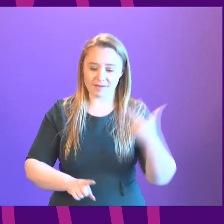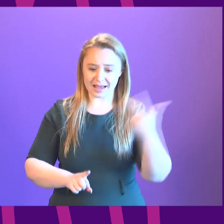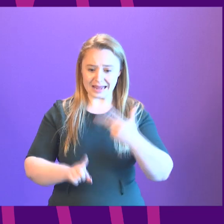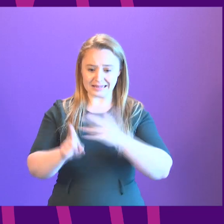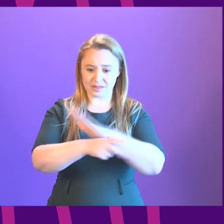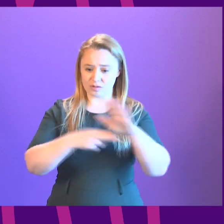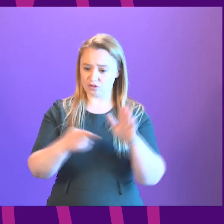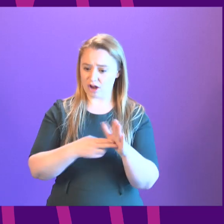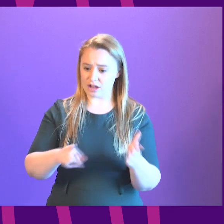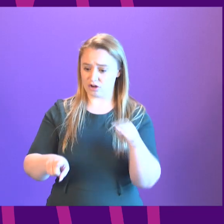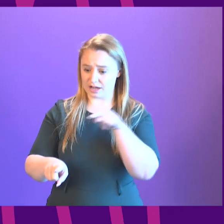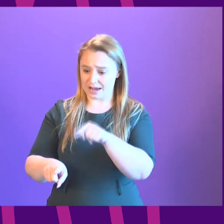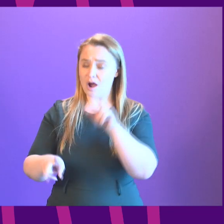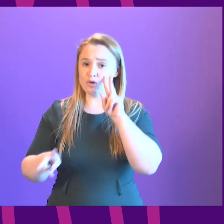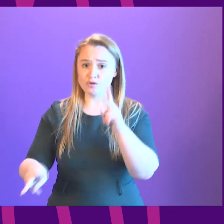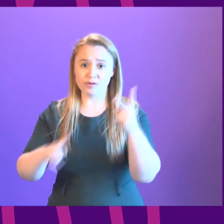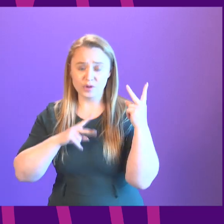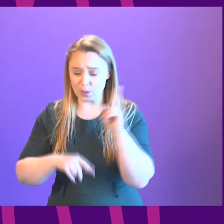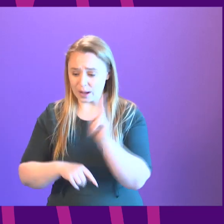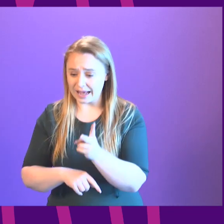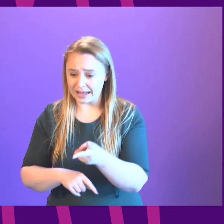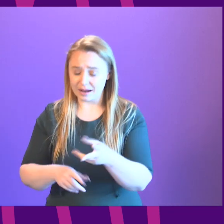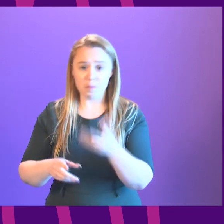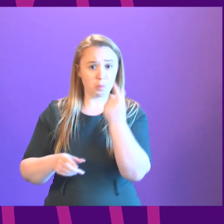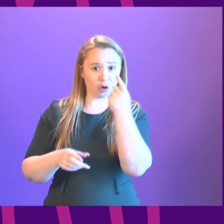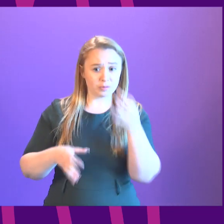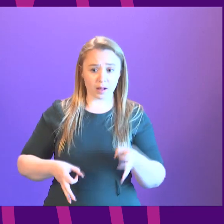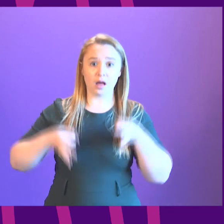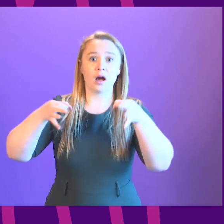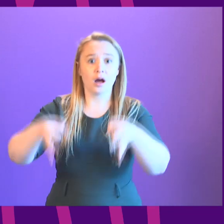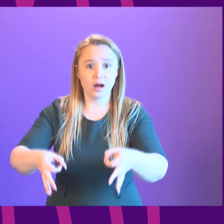the 18 January return date is under review. Can the First Minister give parents at home